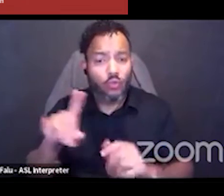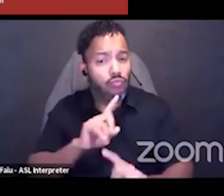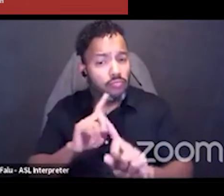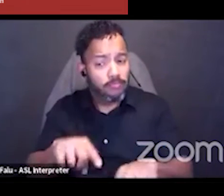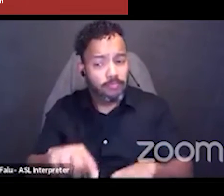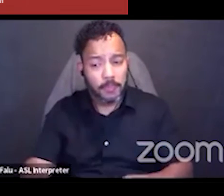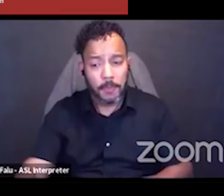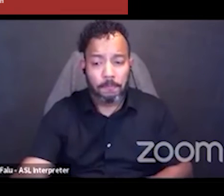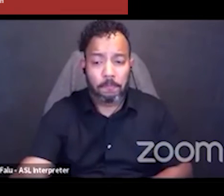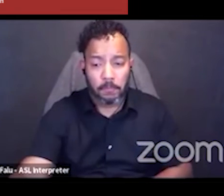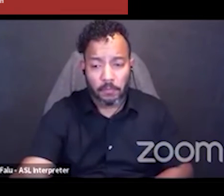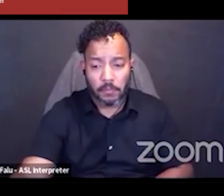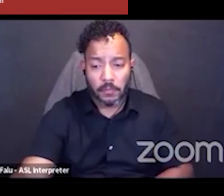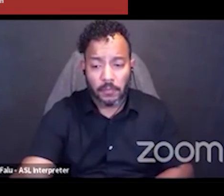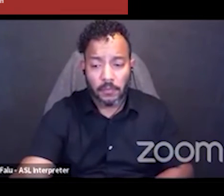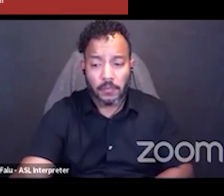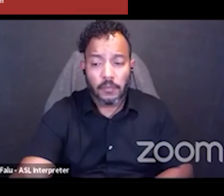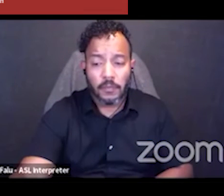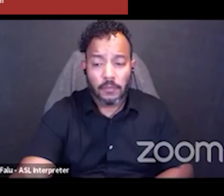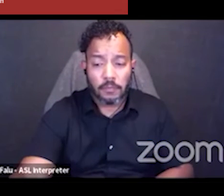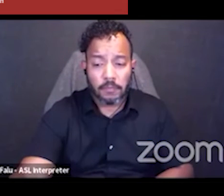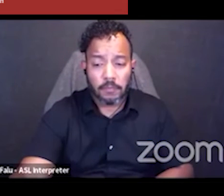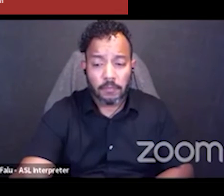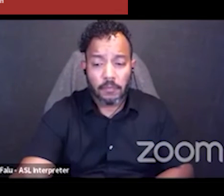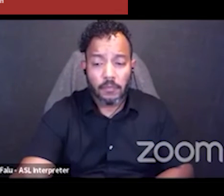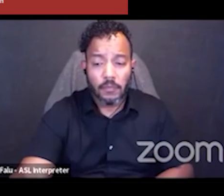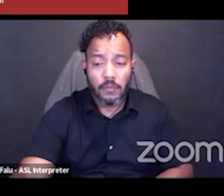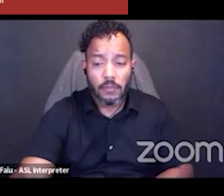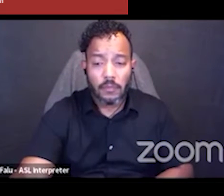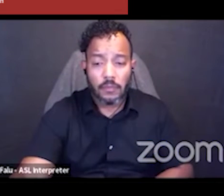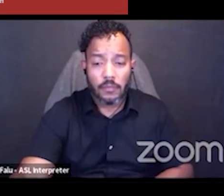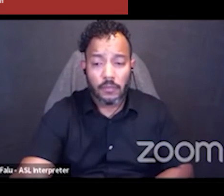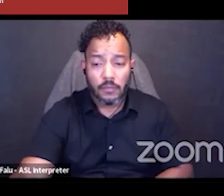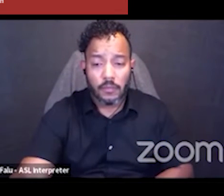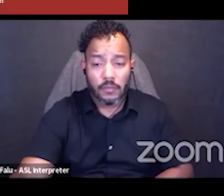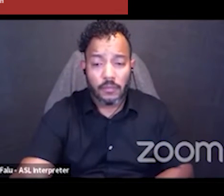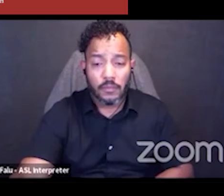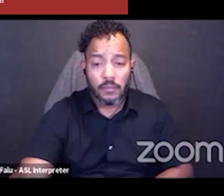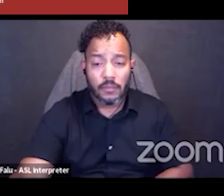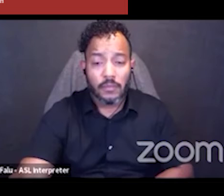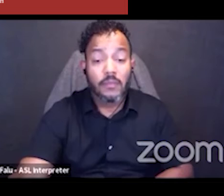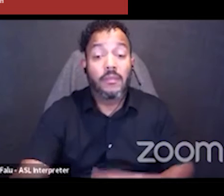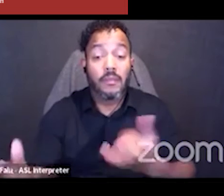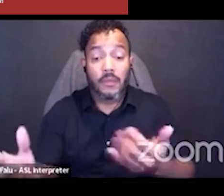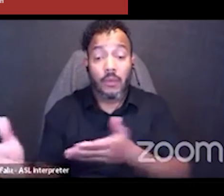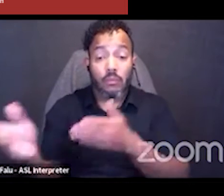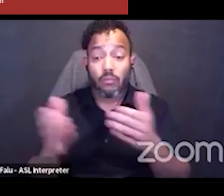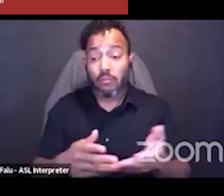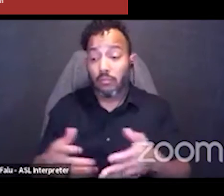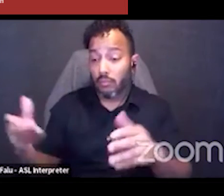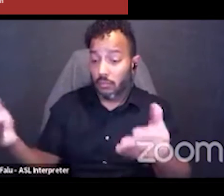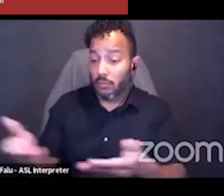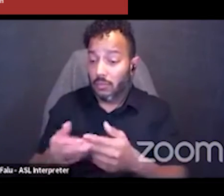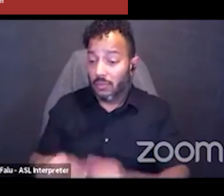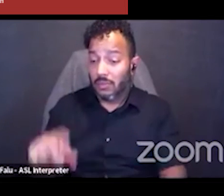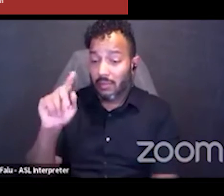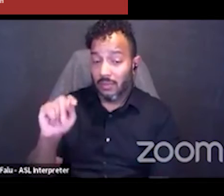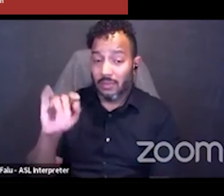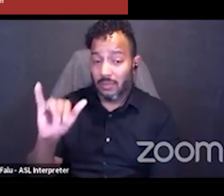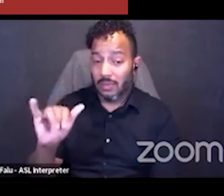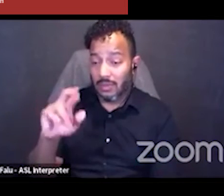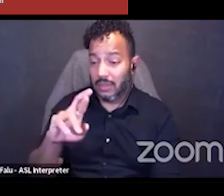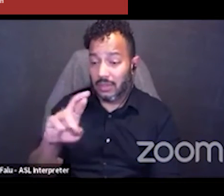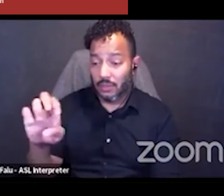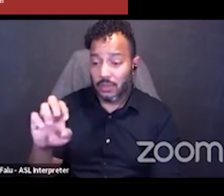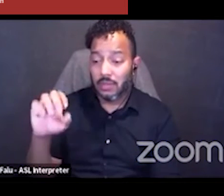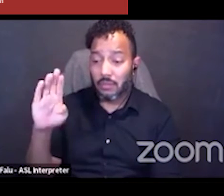And now I want to turn it over to Tyree Brown, who is a disability advocate and artist.